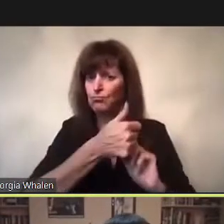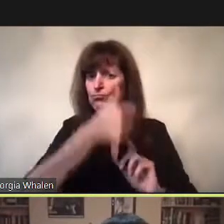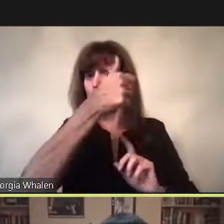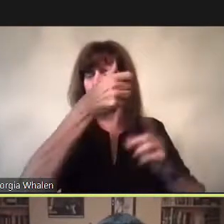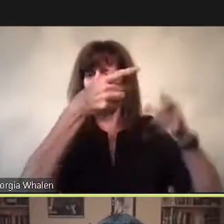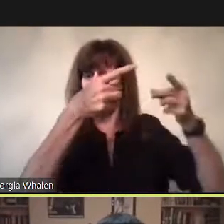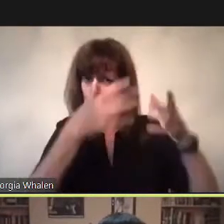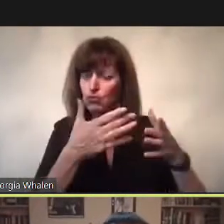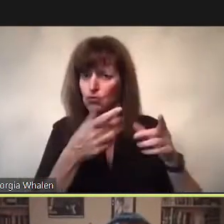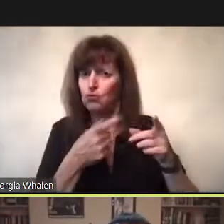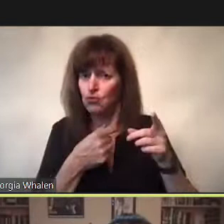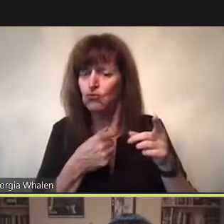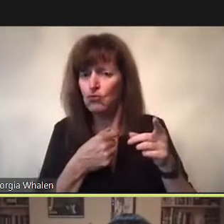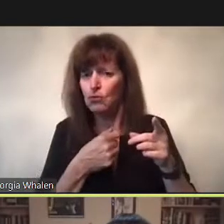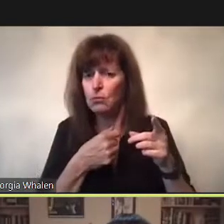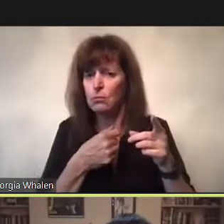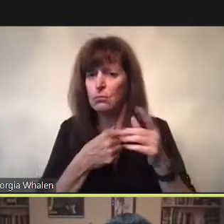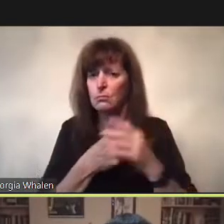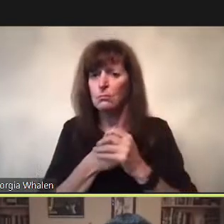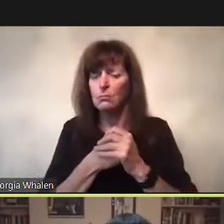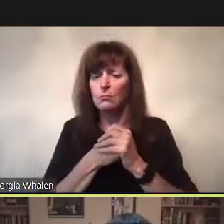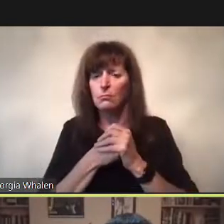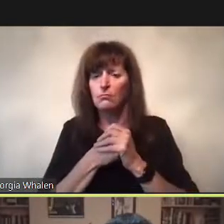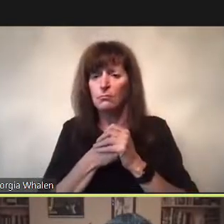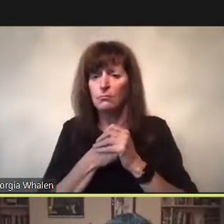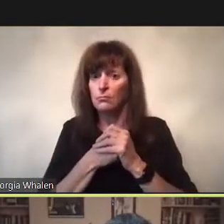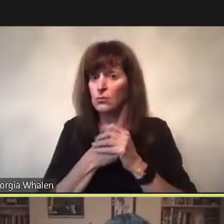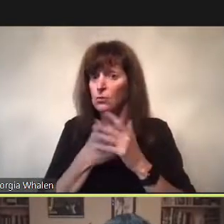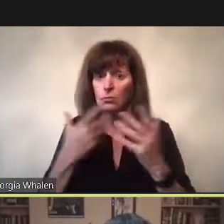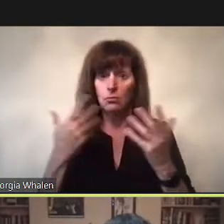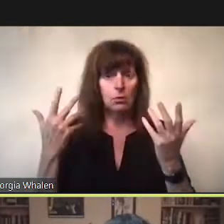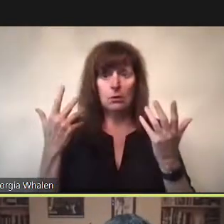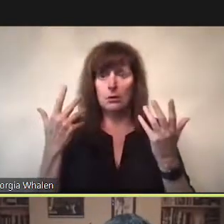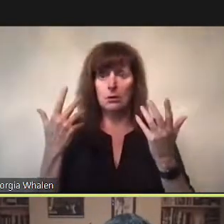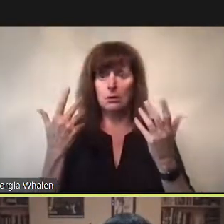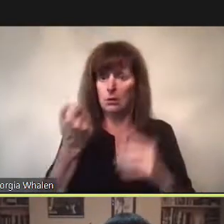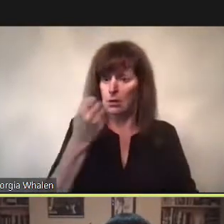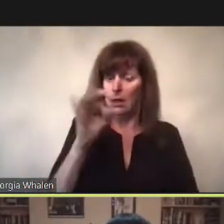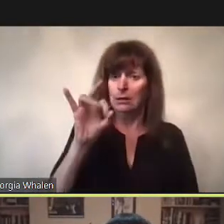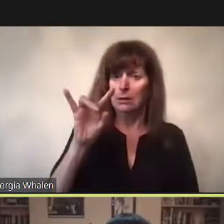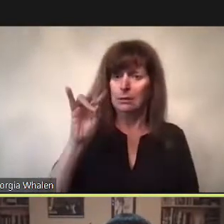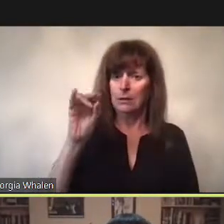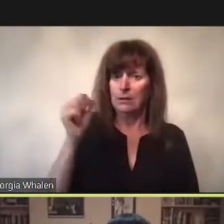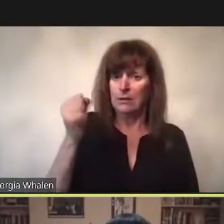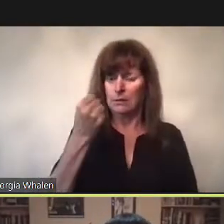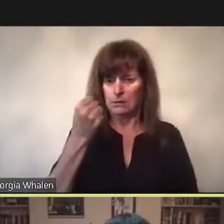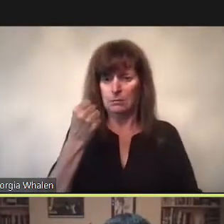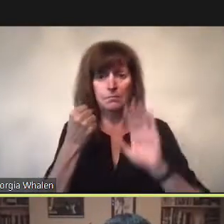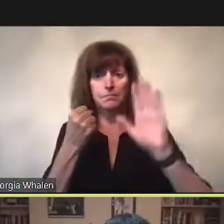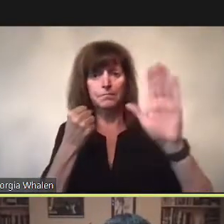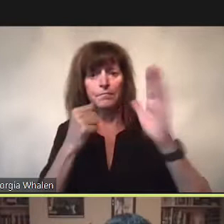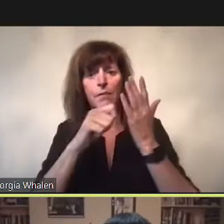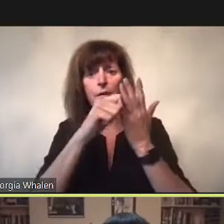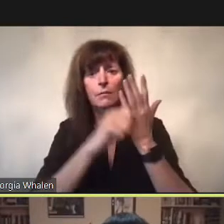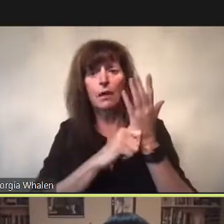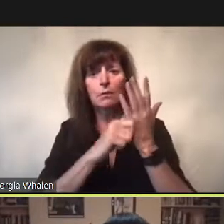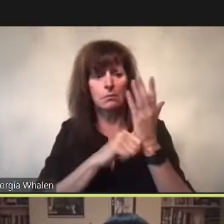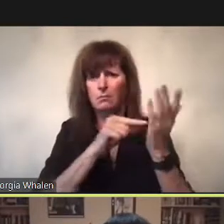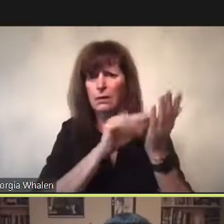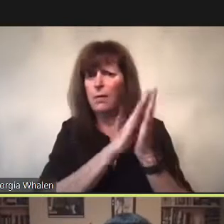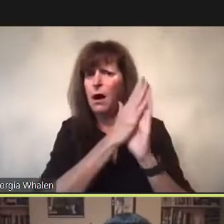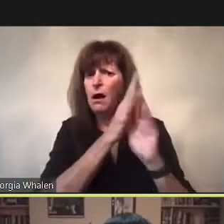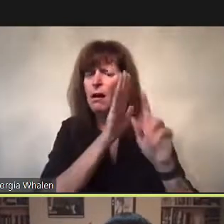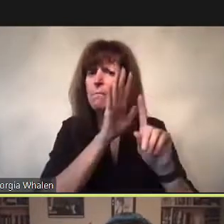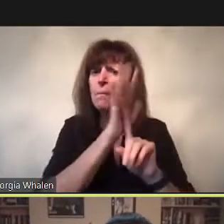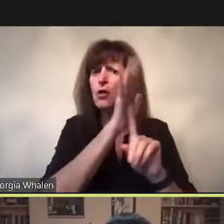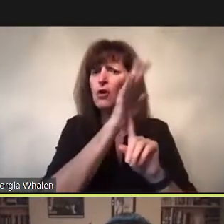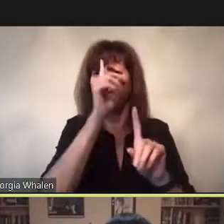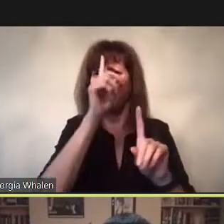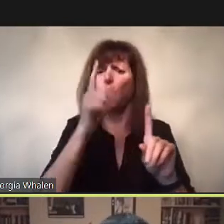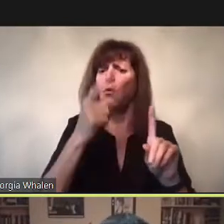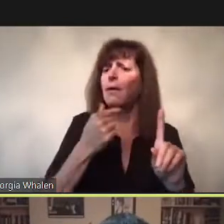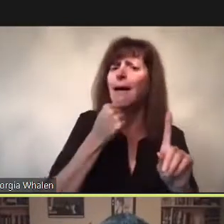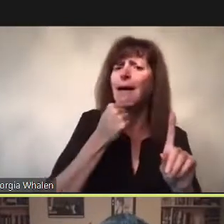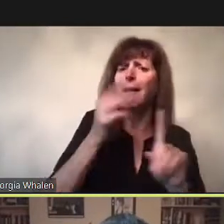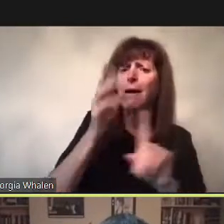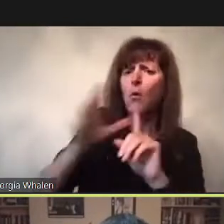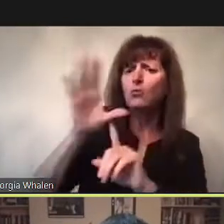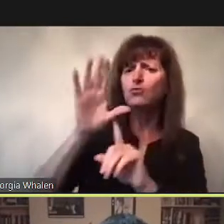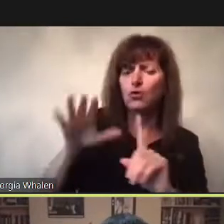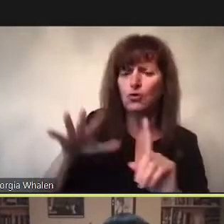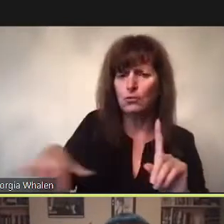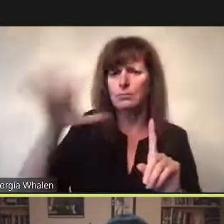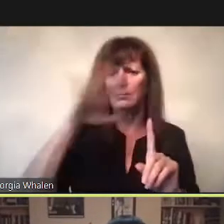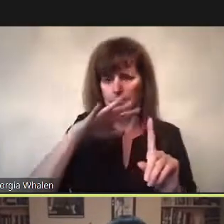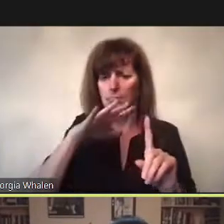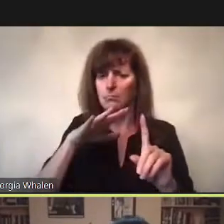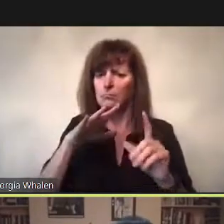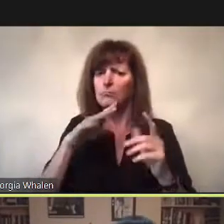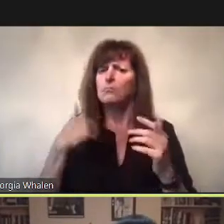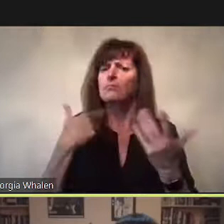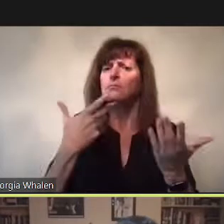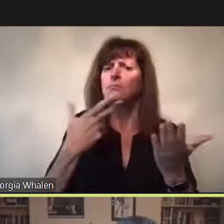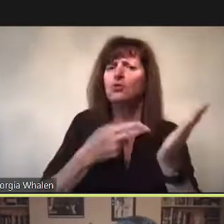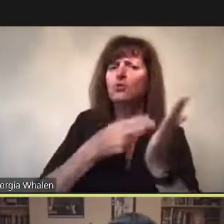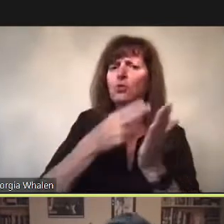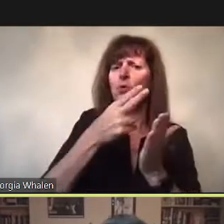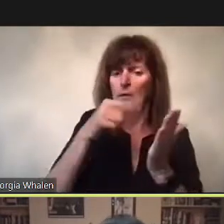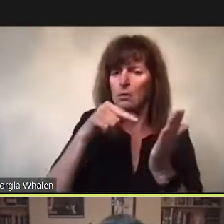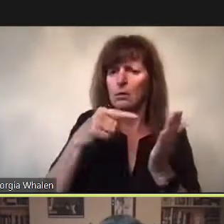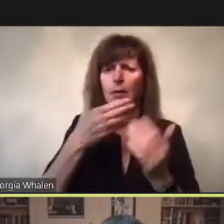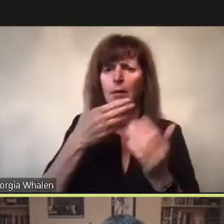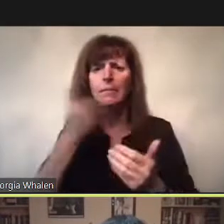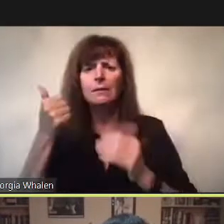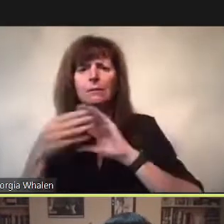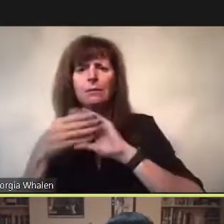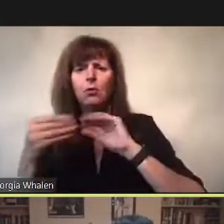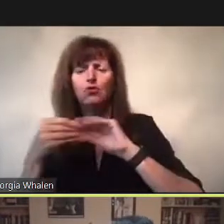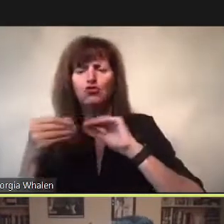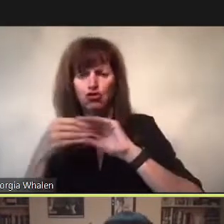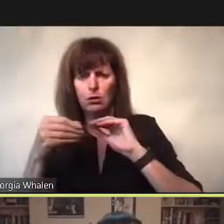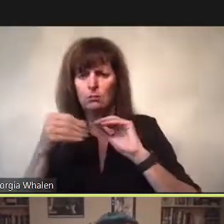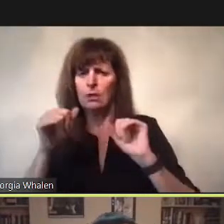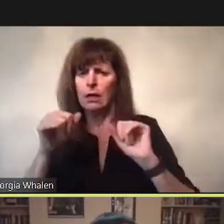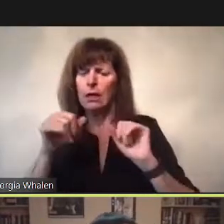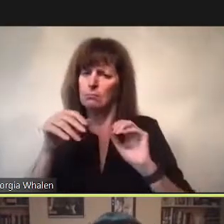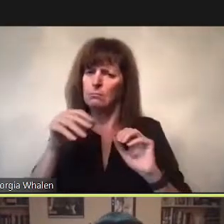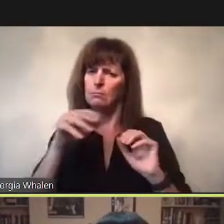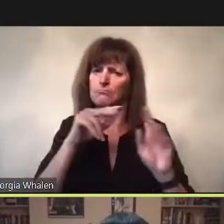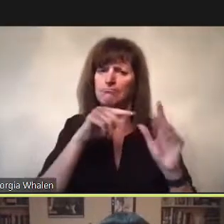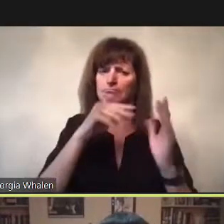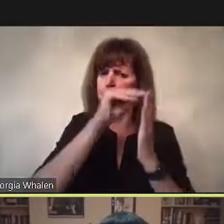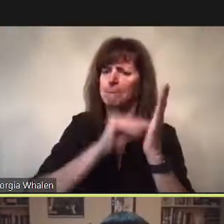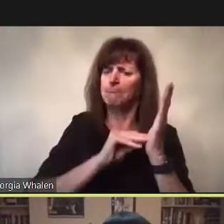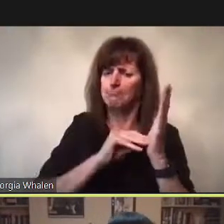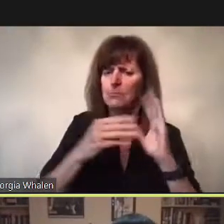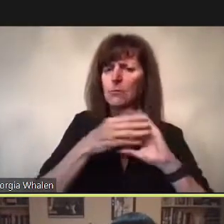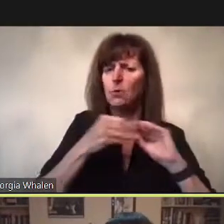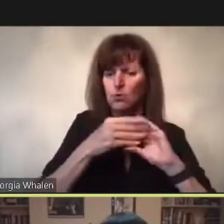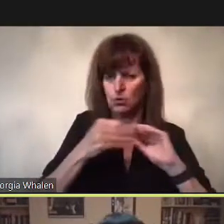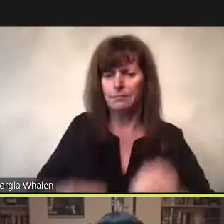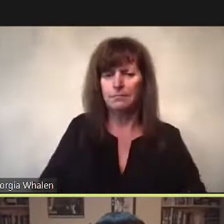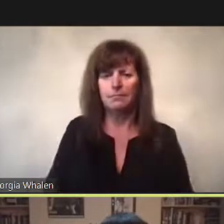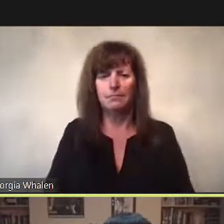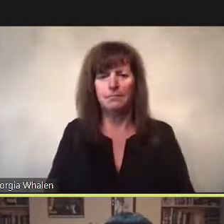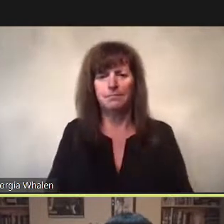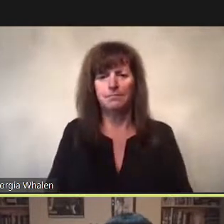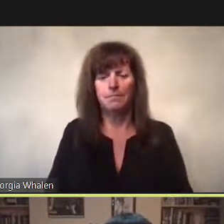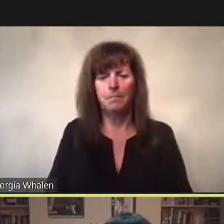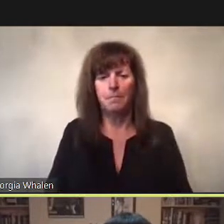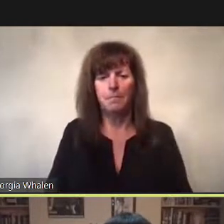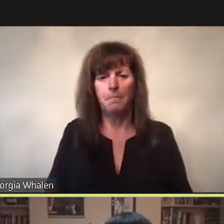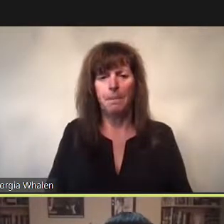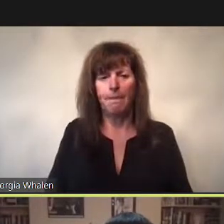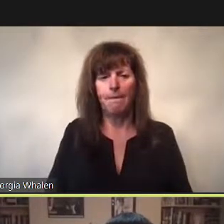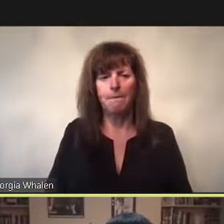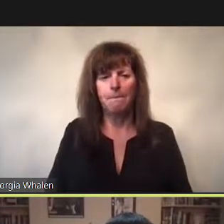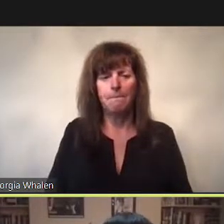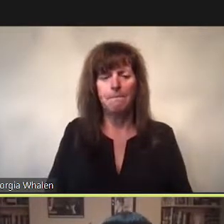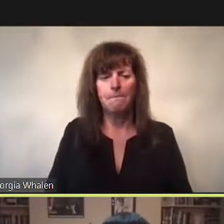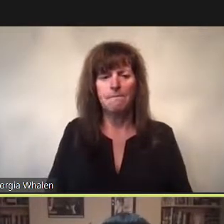Fischer took readers through the life of the artist.